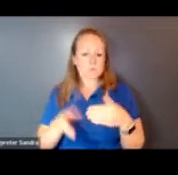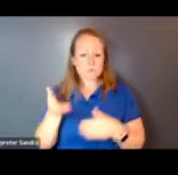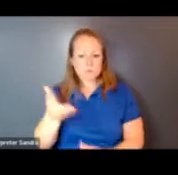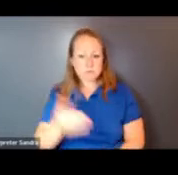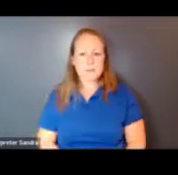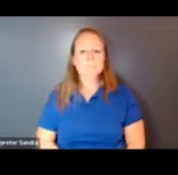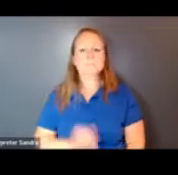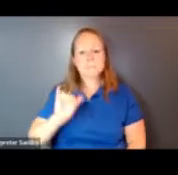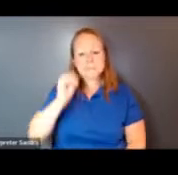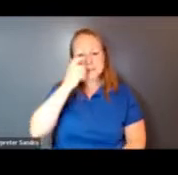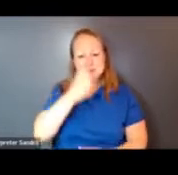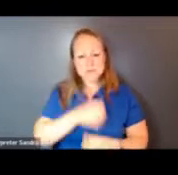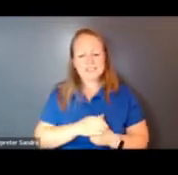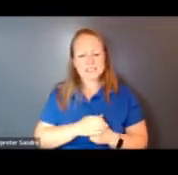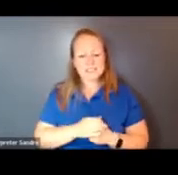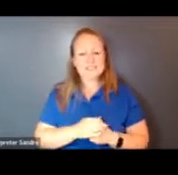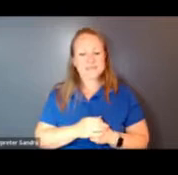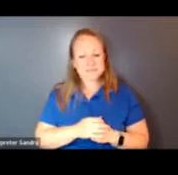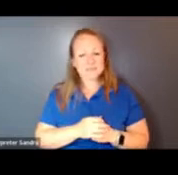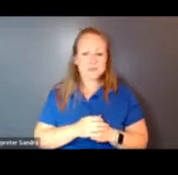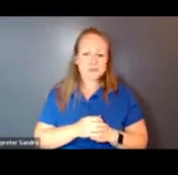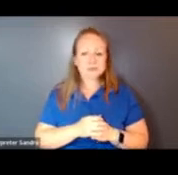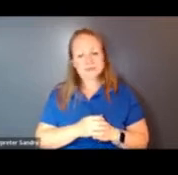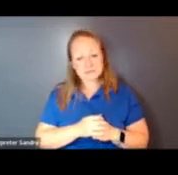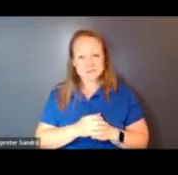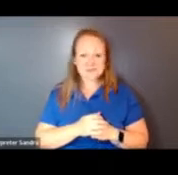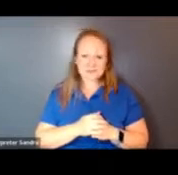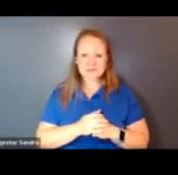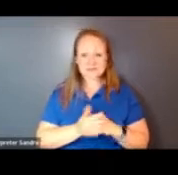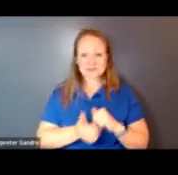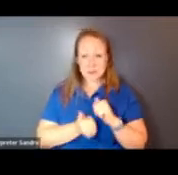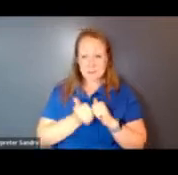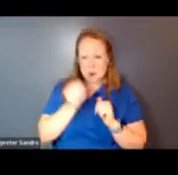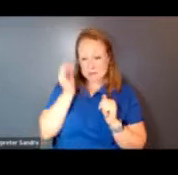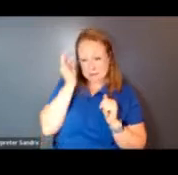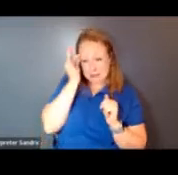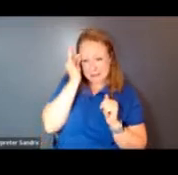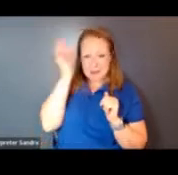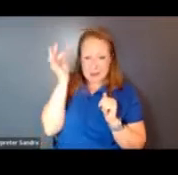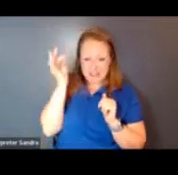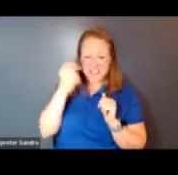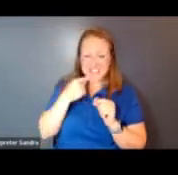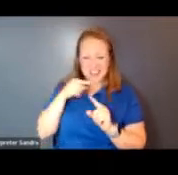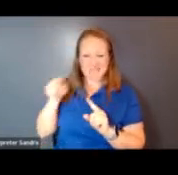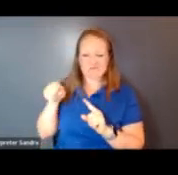interesting. It looks like the majority by a hair 42% say this is an area that really needs